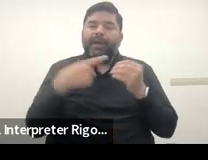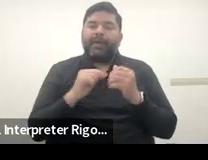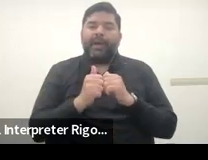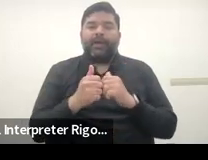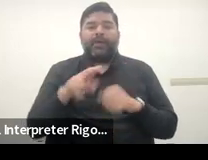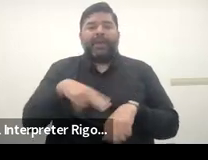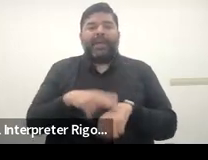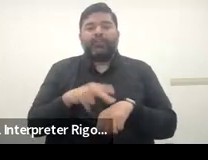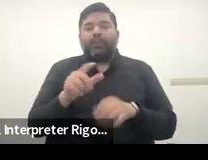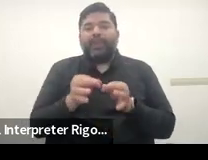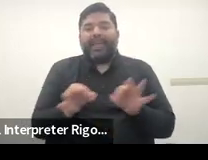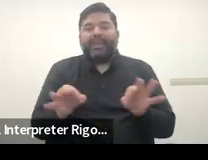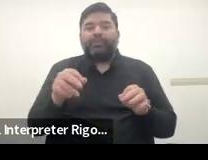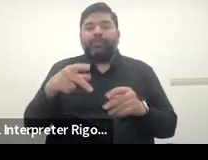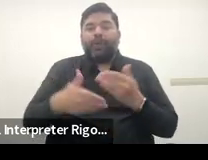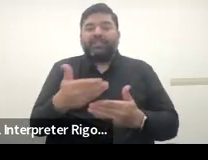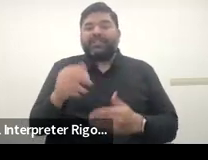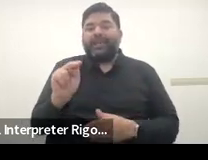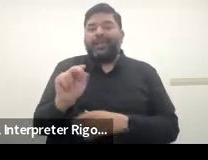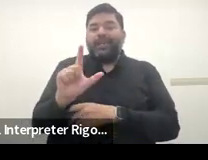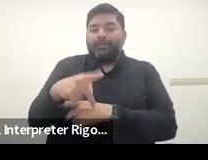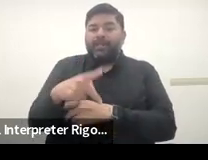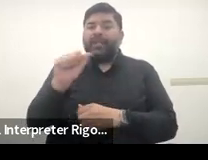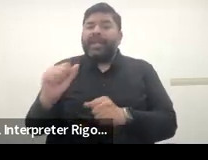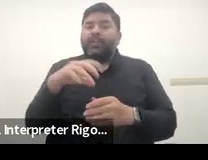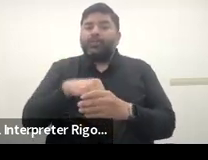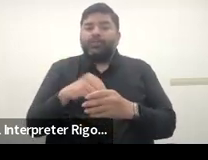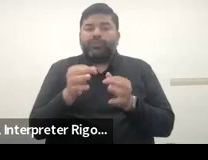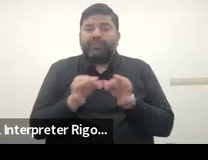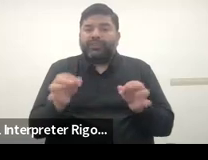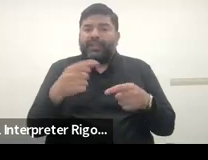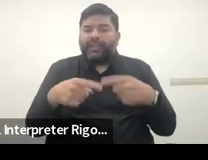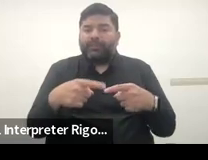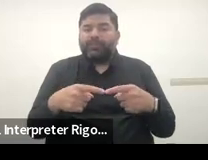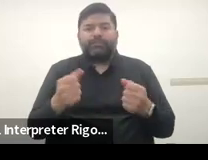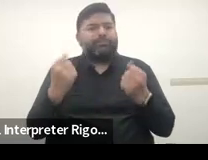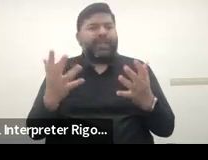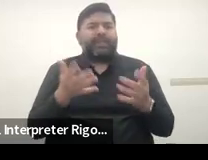Processing could include signed languages there are many applications that come to mind.